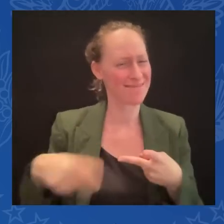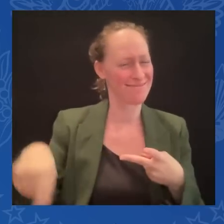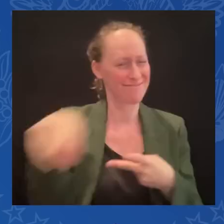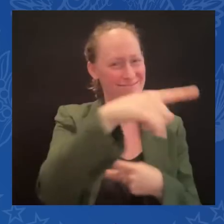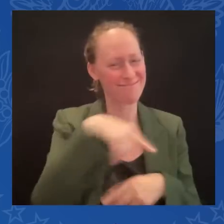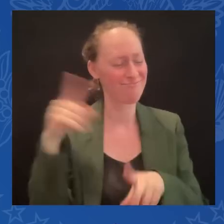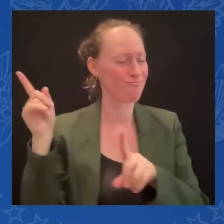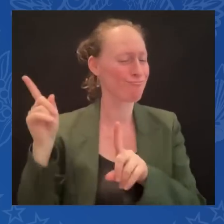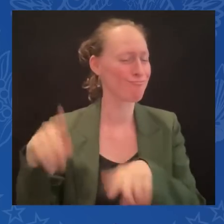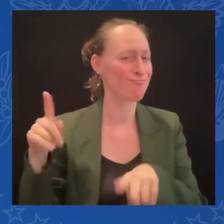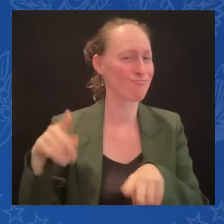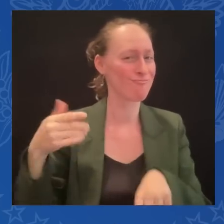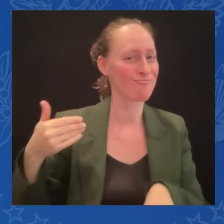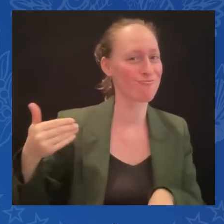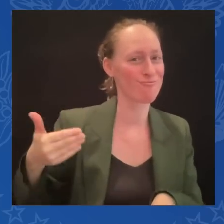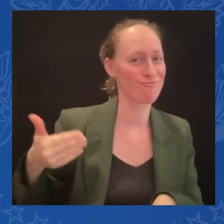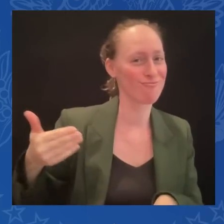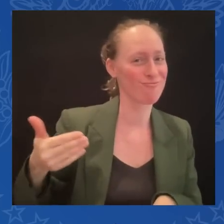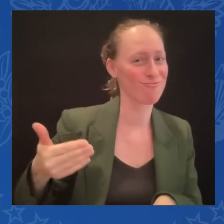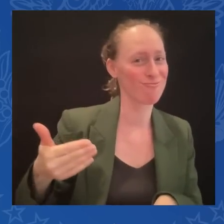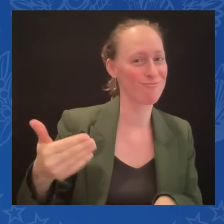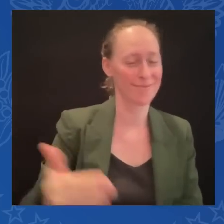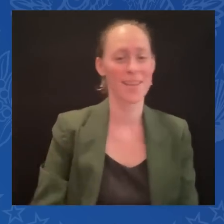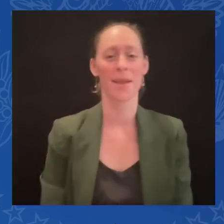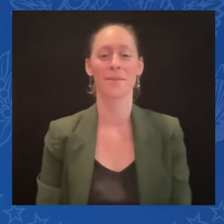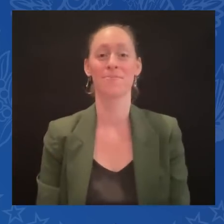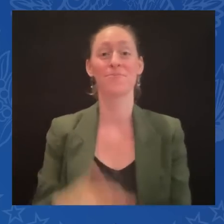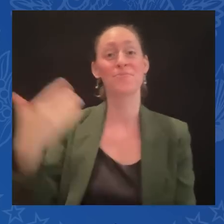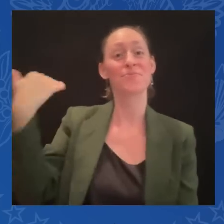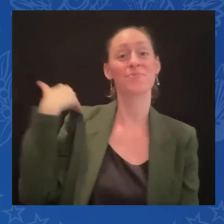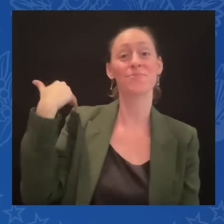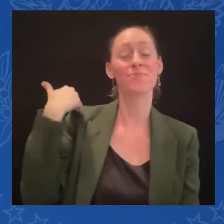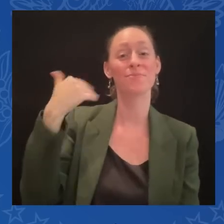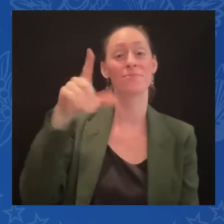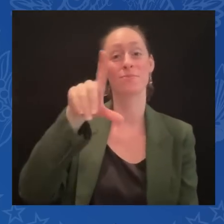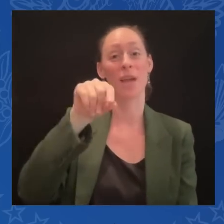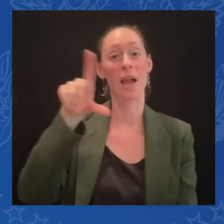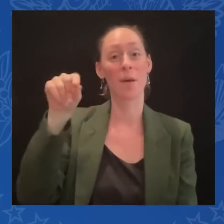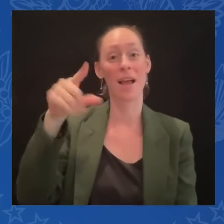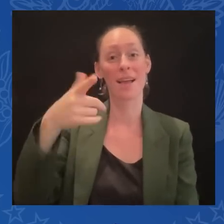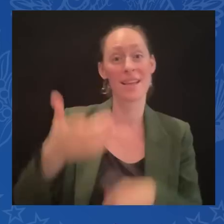and your inauguration to be the president for all Americans,